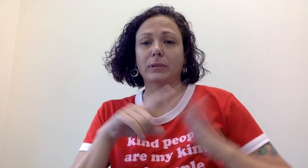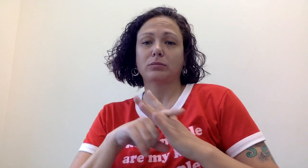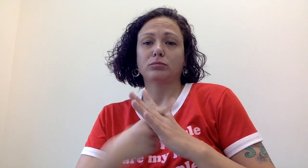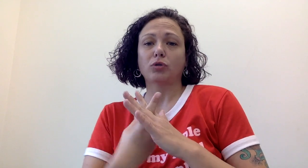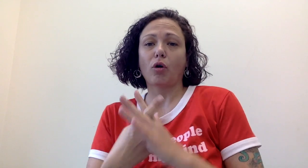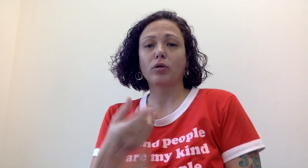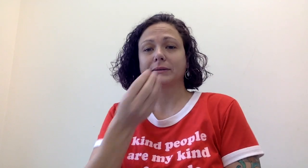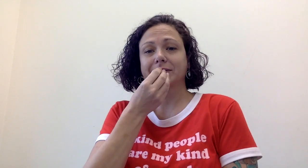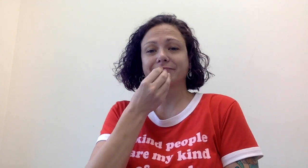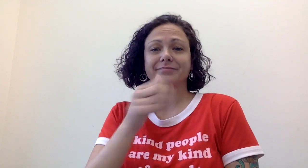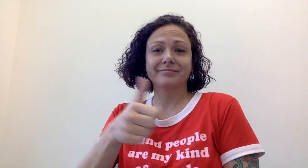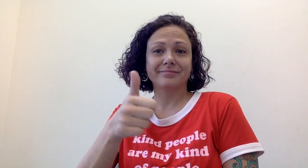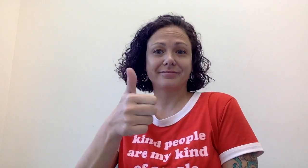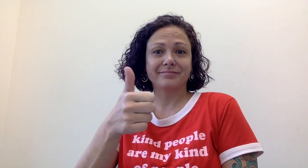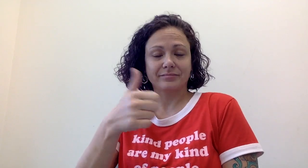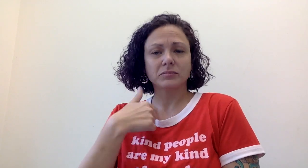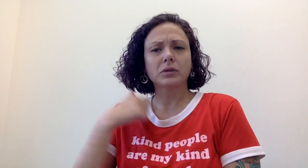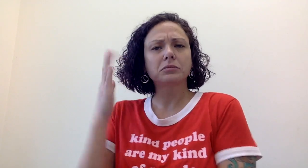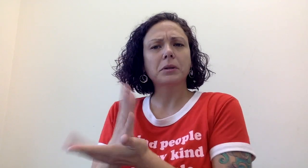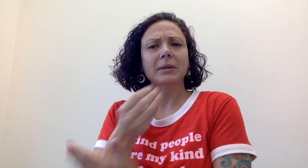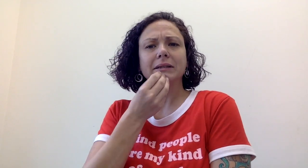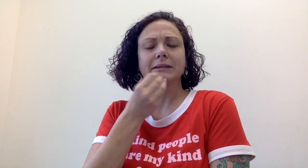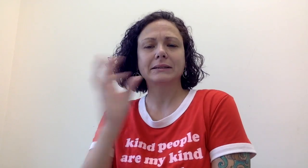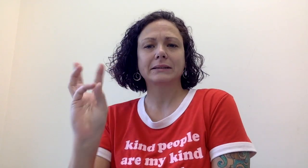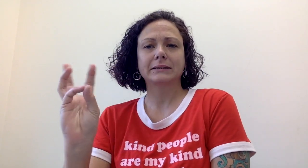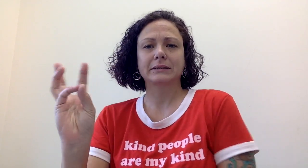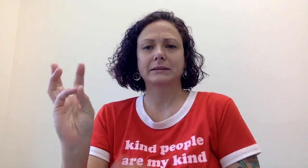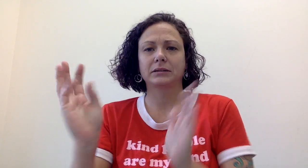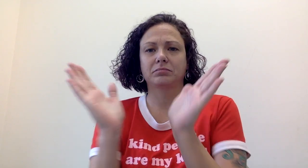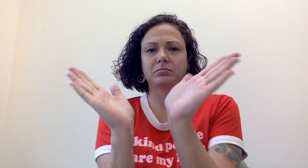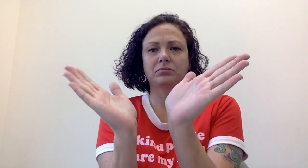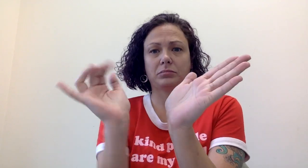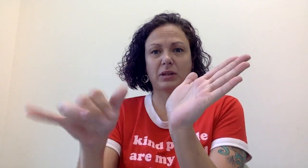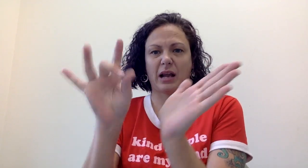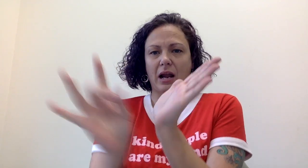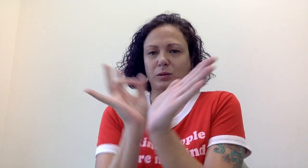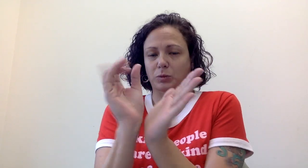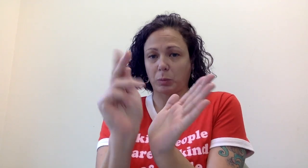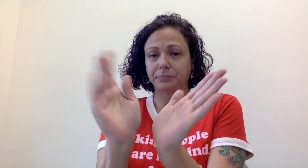If I start eating at 10 am, that means I stop eating at 6 pm. So, that's 8 hours, ok.